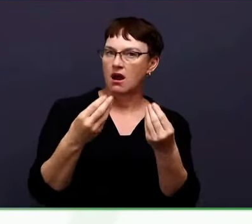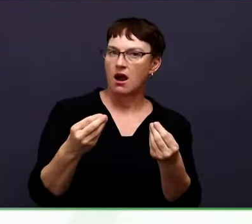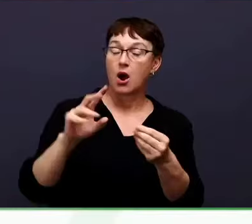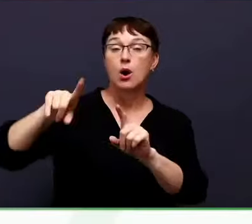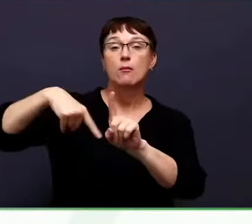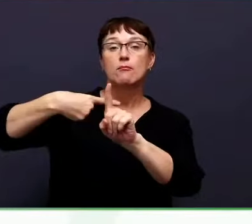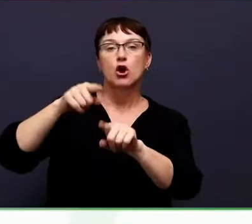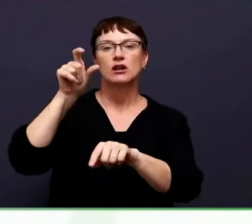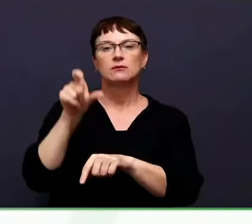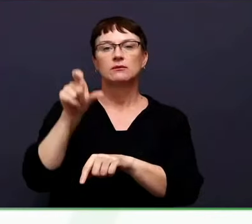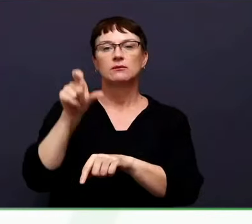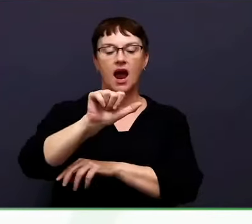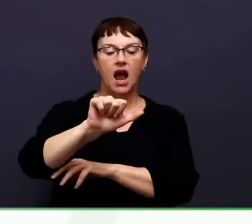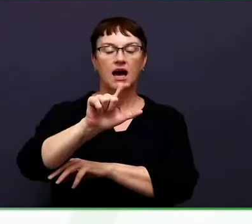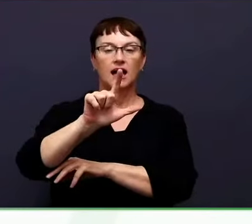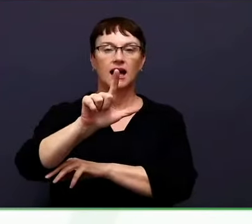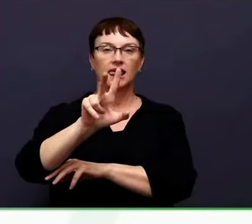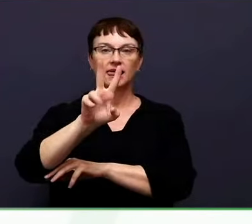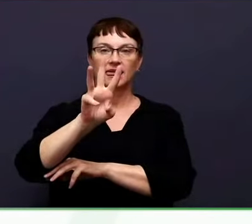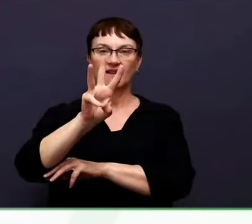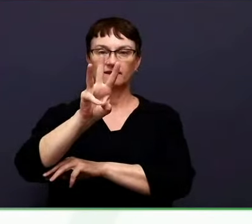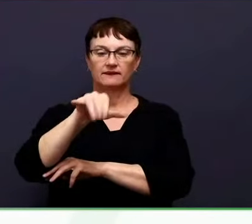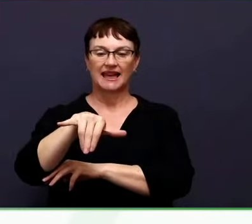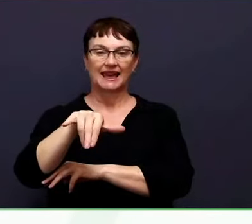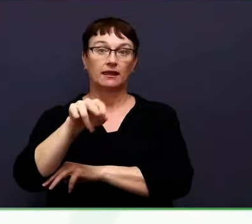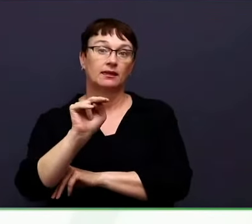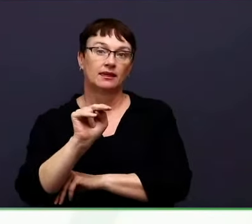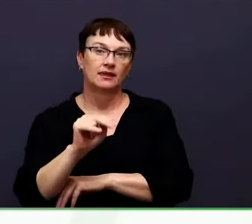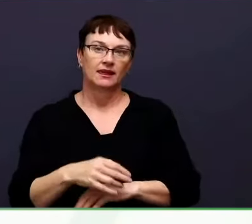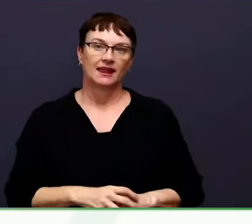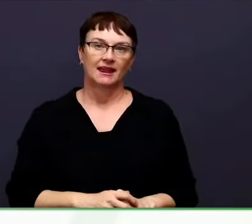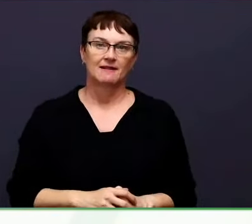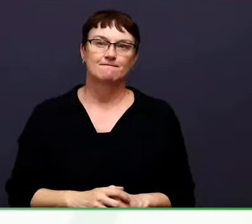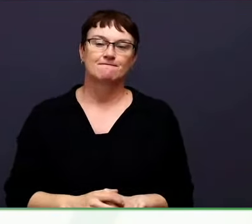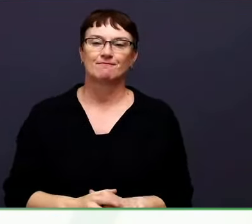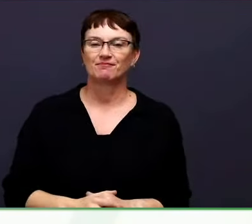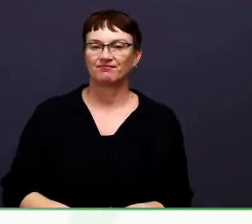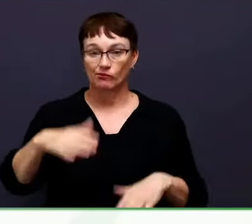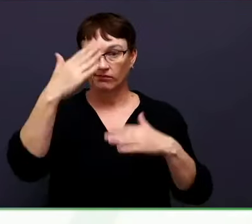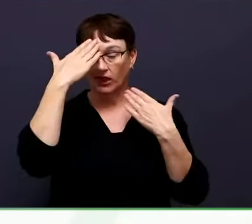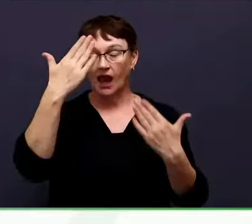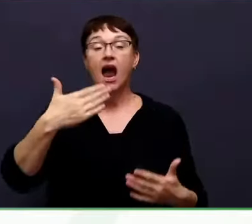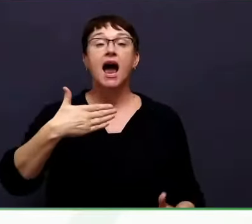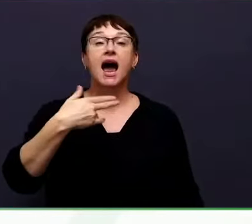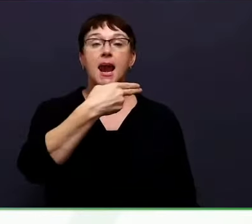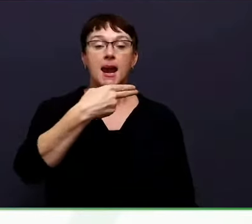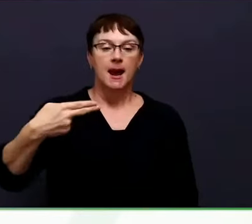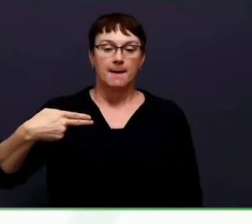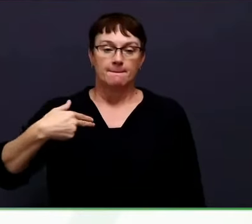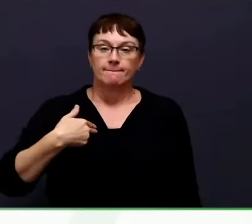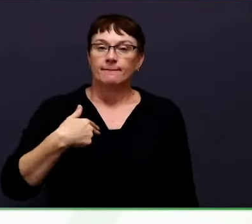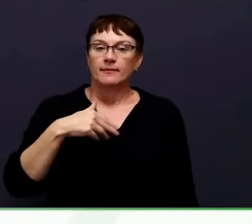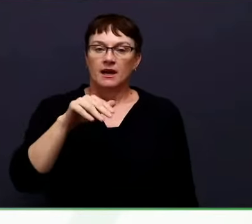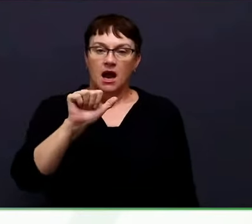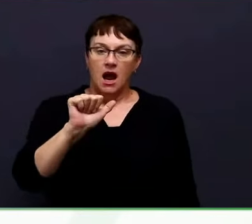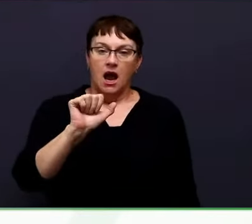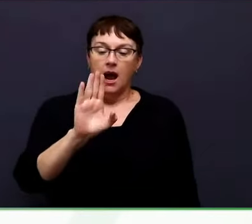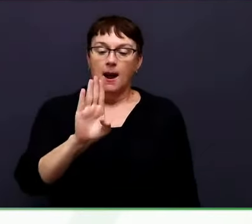Hello. My name is Abed and Diane a white man with glasses and Lilach will